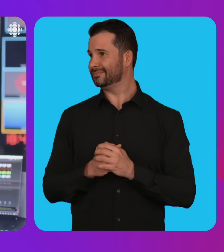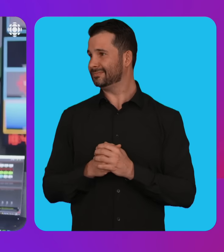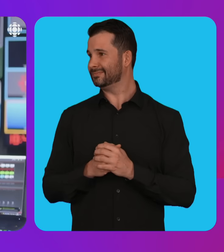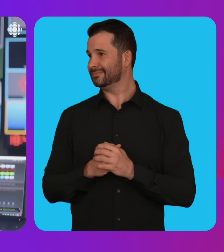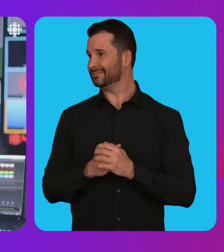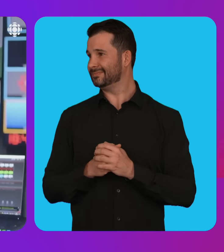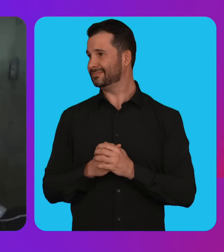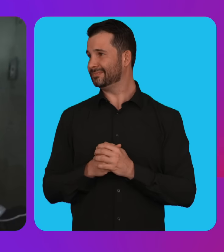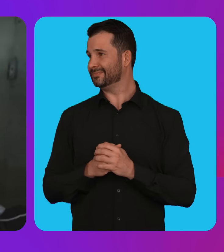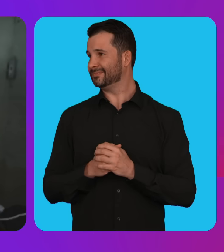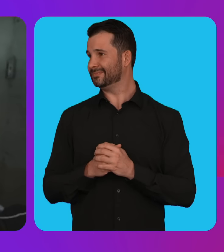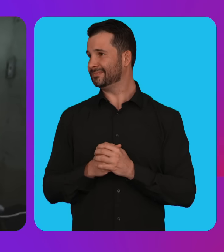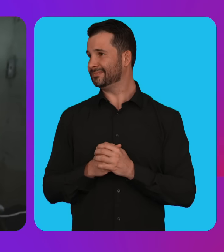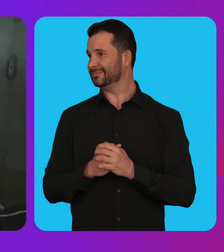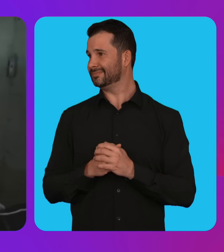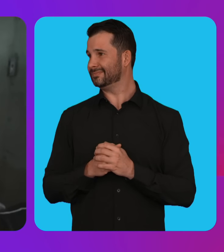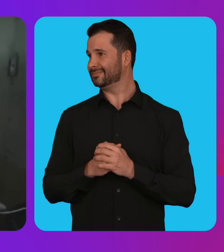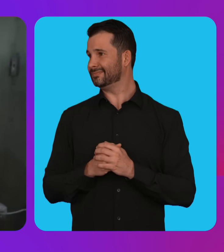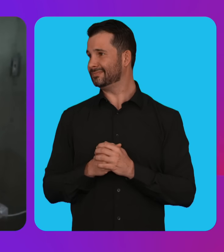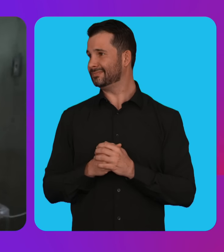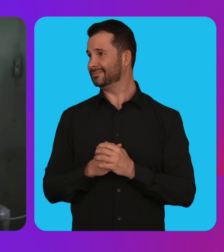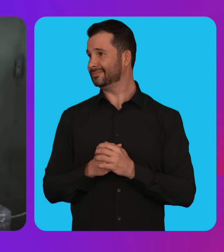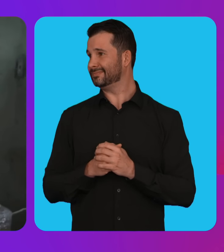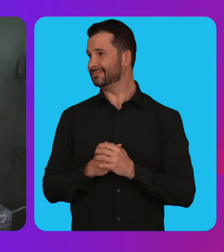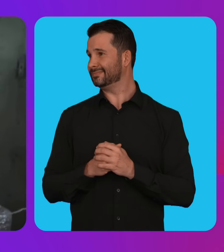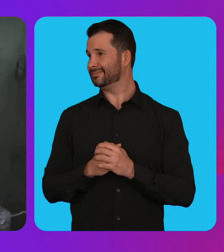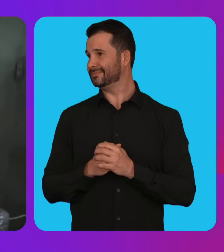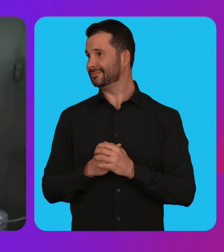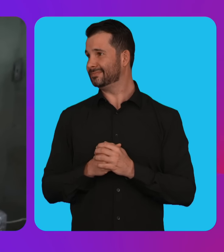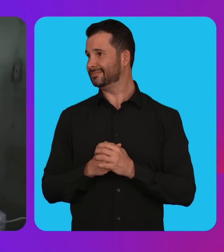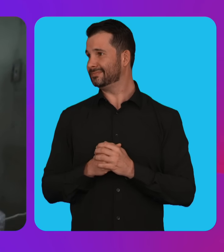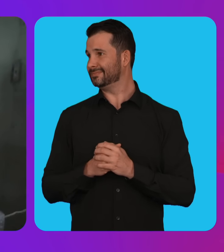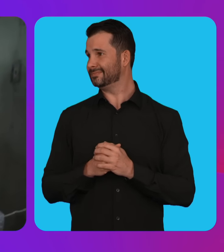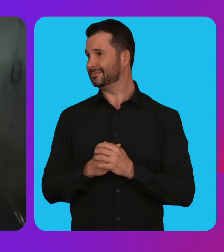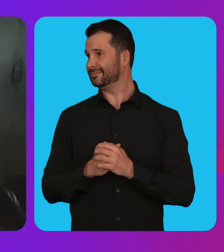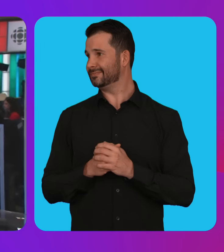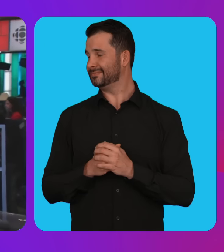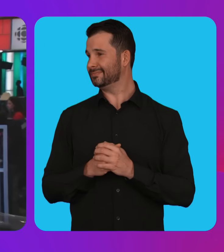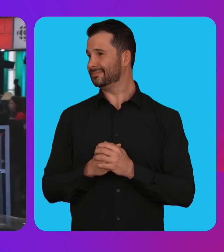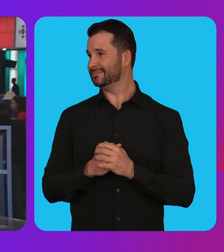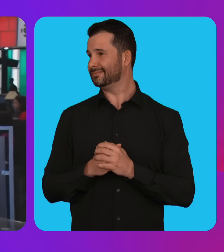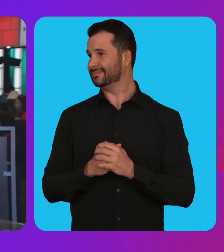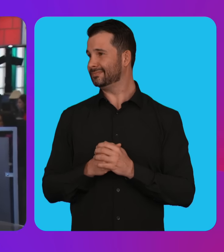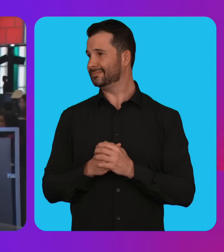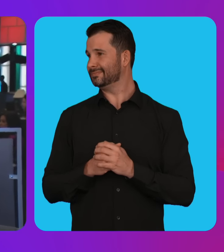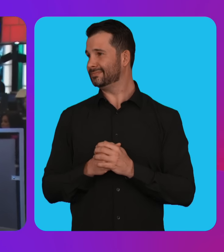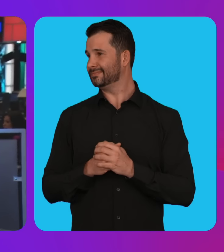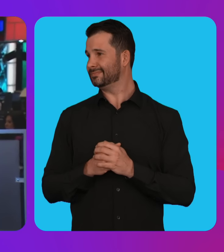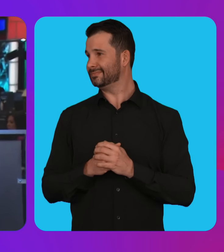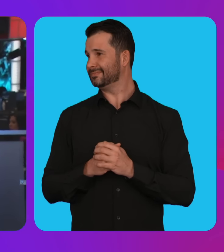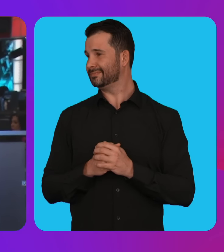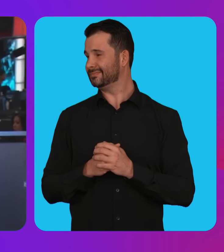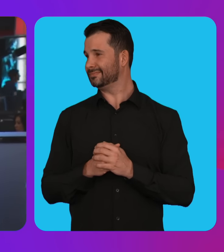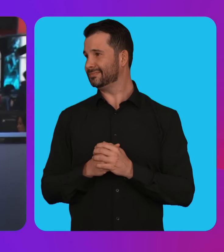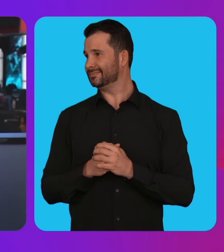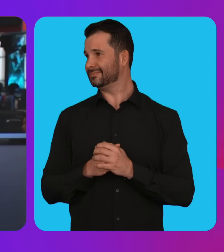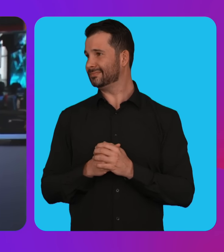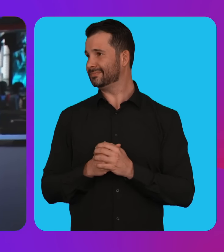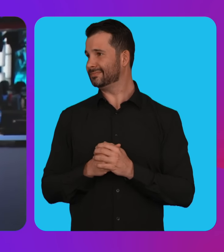They are minutes away from dropping the aid now. We are just approaching Gaza. Hello, and welcome inside the CBC newsroom. I'm Natasha Fatah.